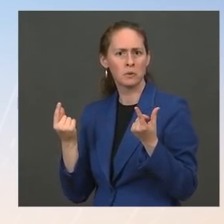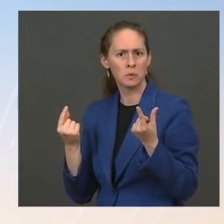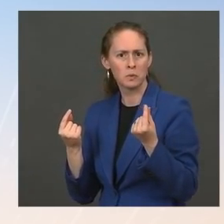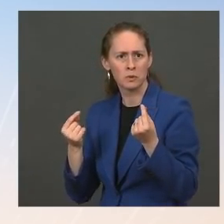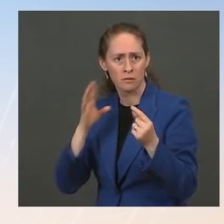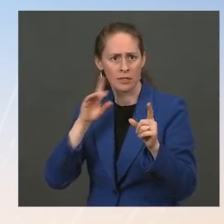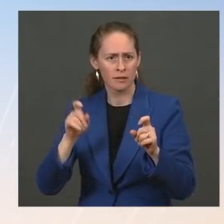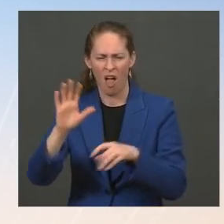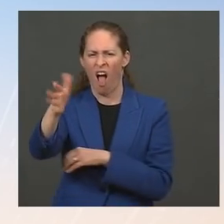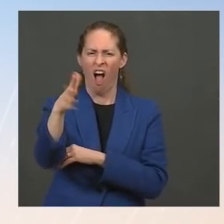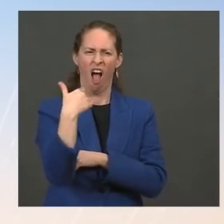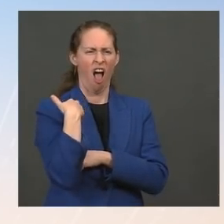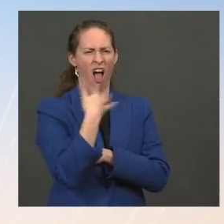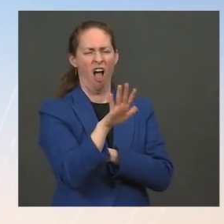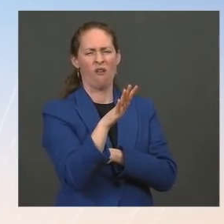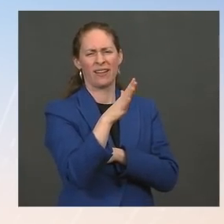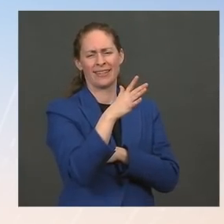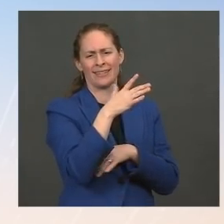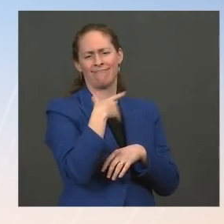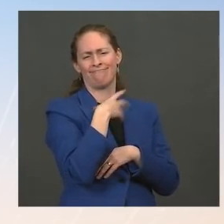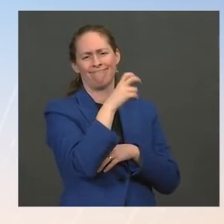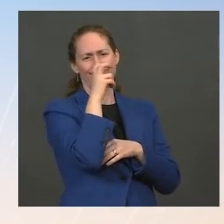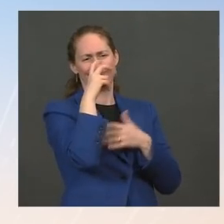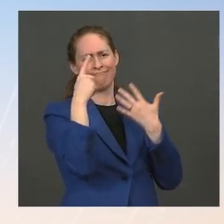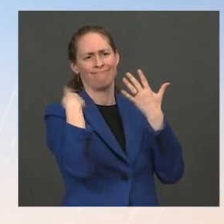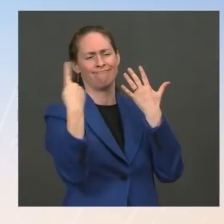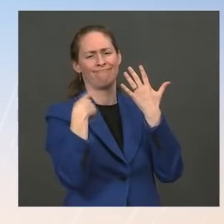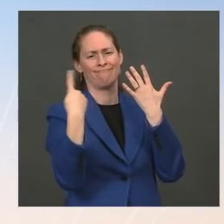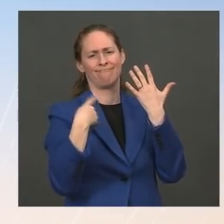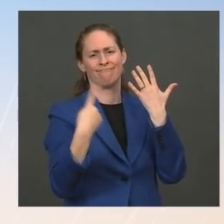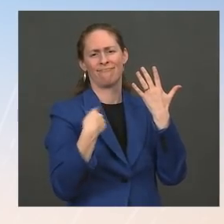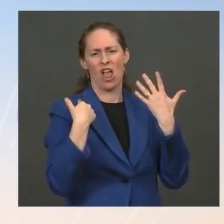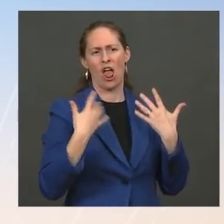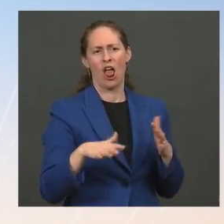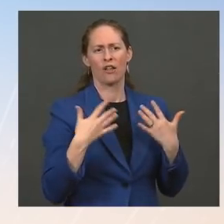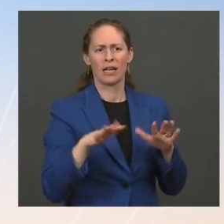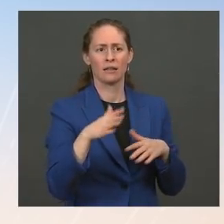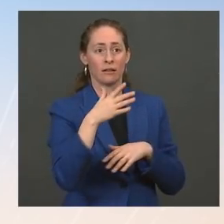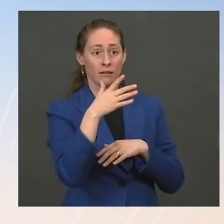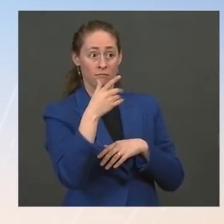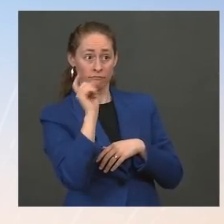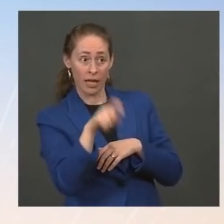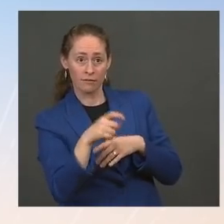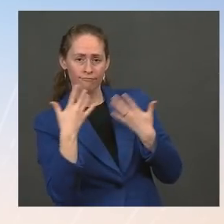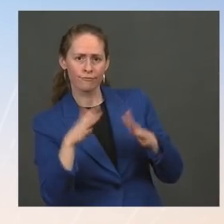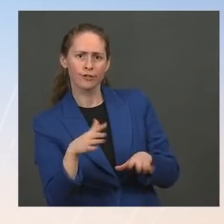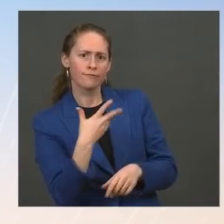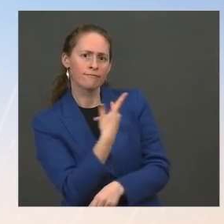a requirement of vaccinations -- a vaccination requirement, and individuals need to be tested three days in advance --